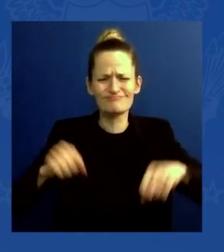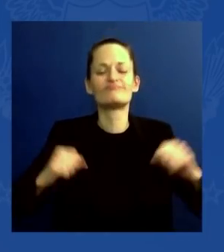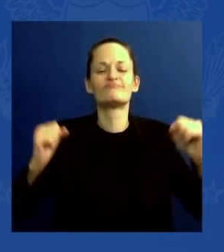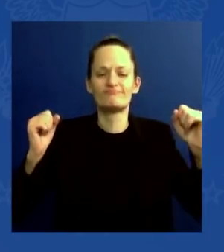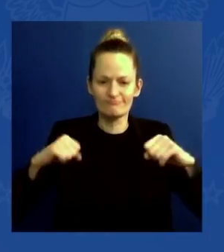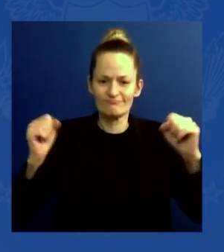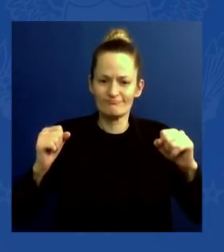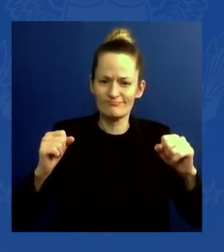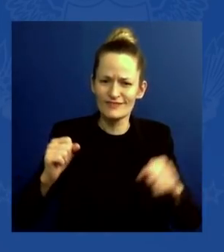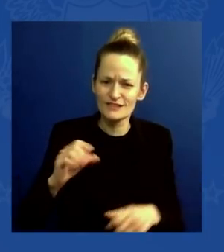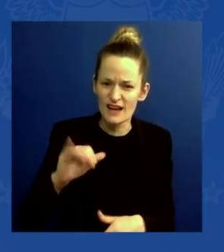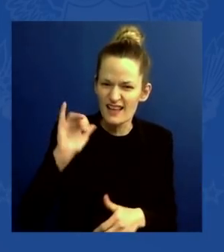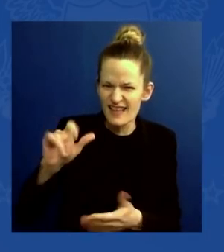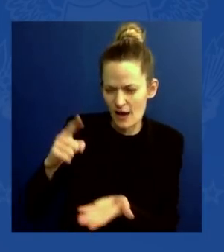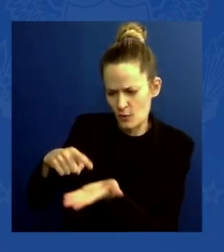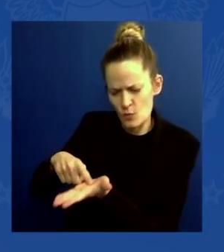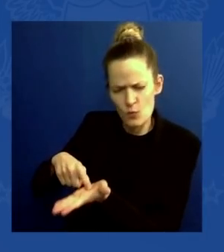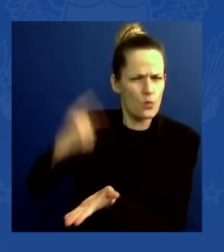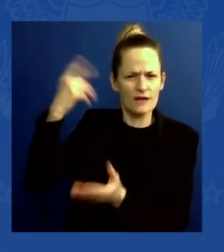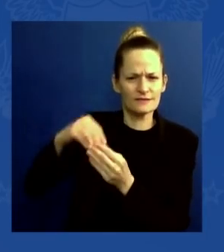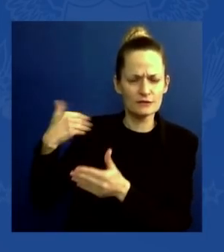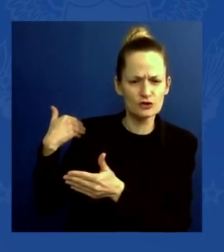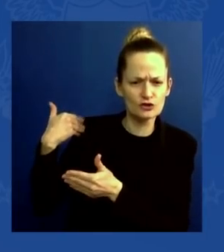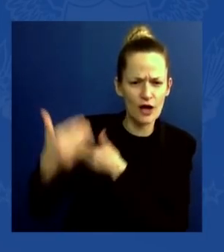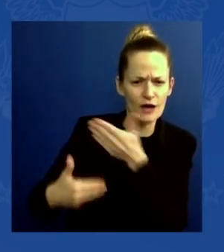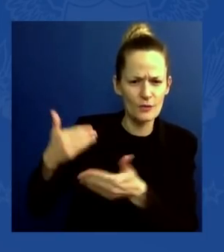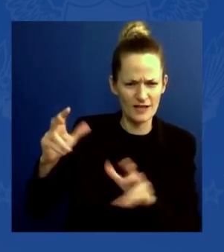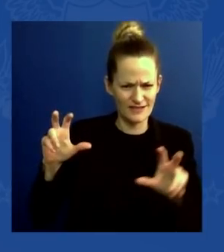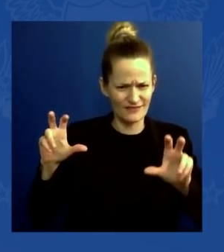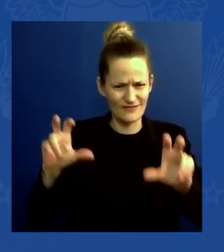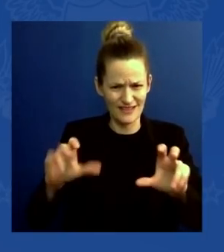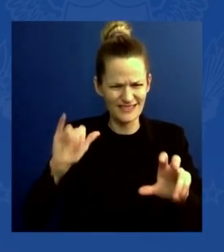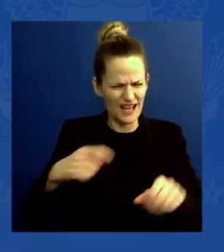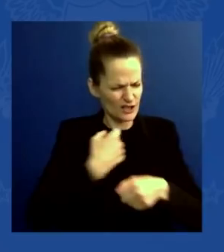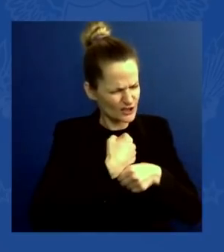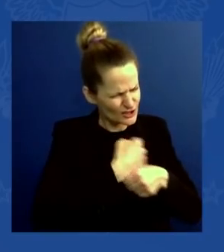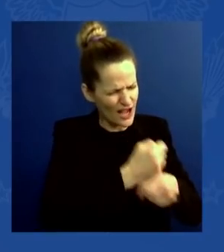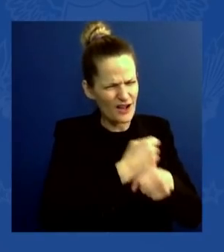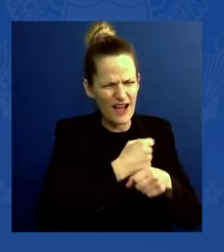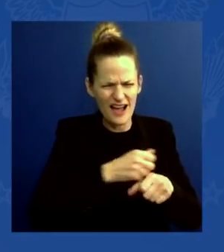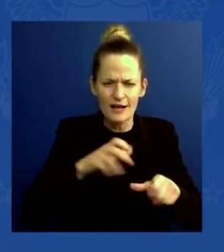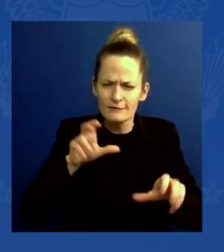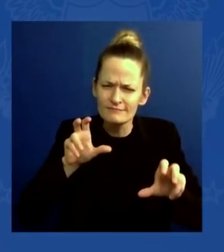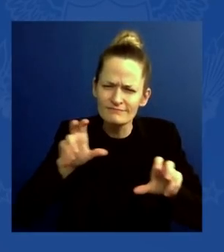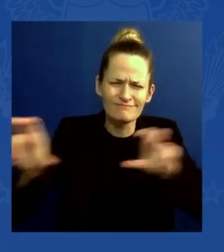our bridges, our broadband, a whole range of things -- to turn the climate crisis into an opportunity.